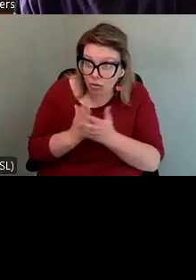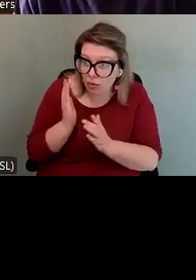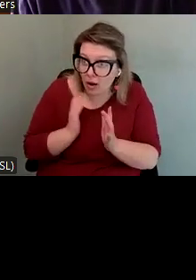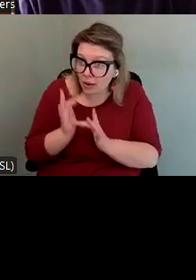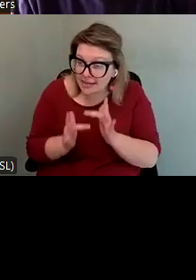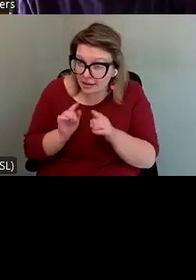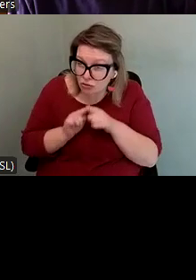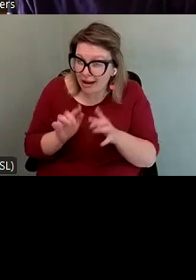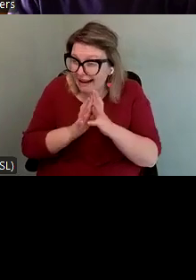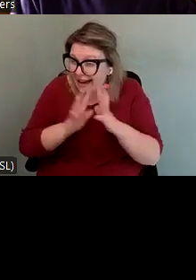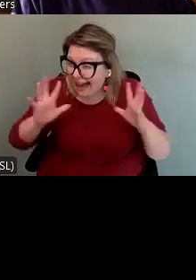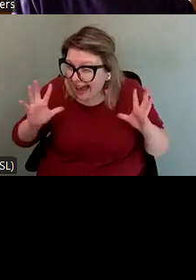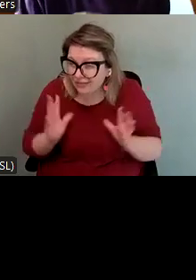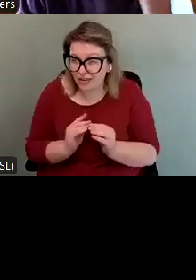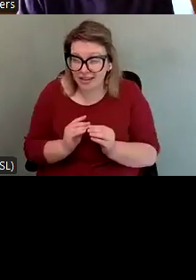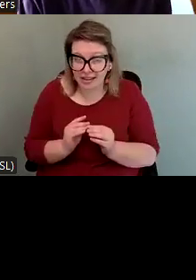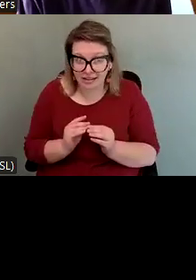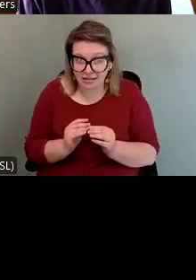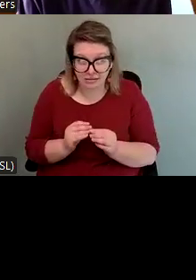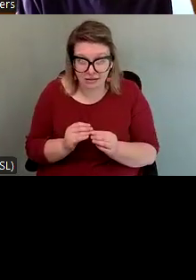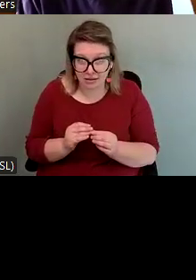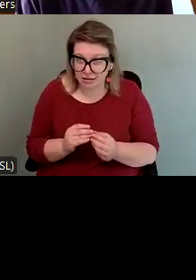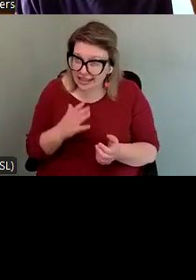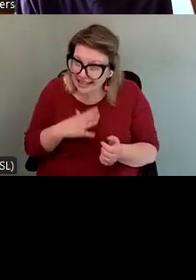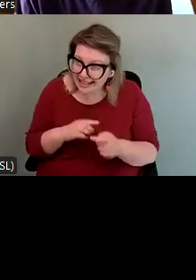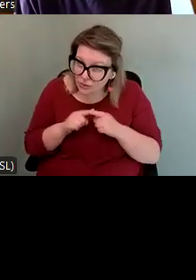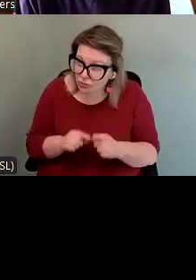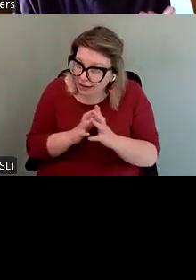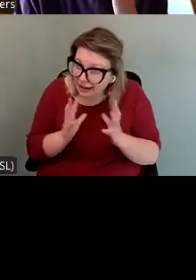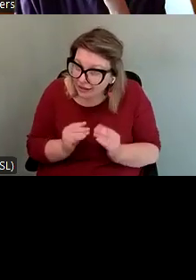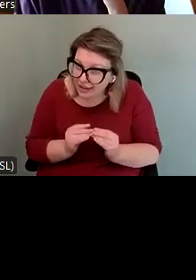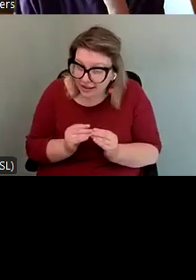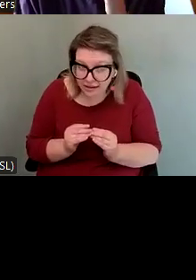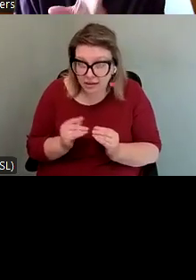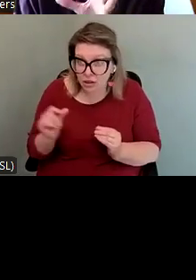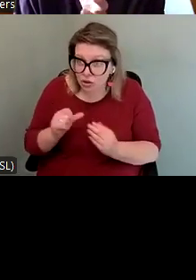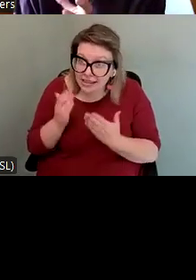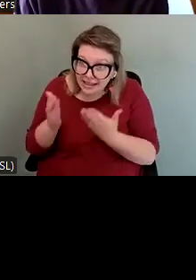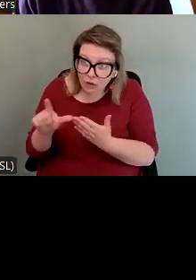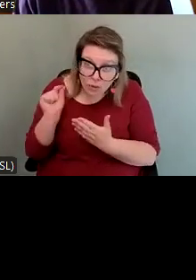Do we need to? Do we give them a choice about whether they can be tracked or not? That's where compliance comes in.